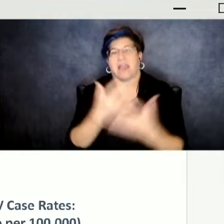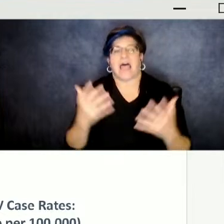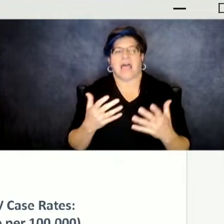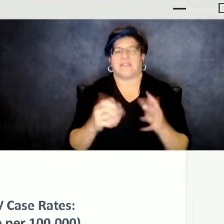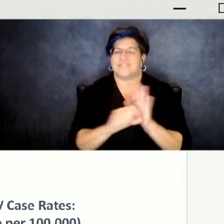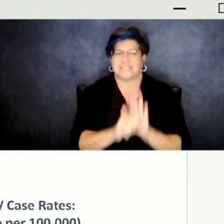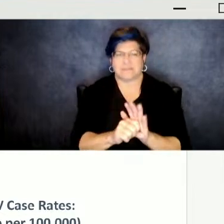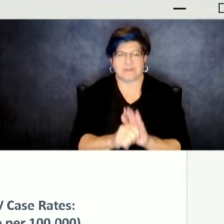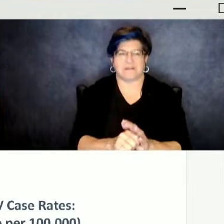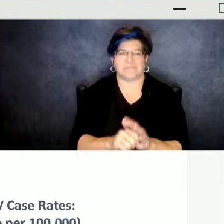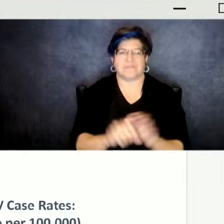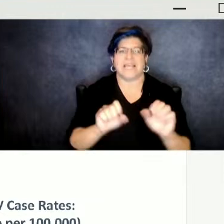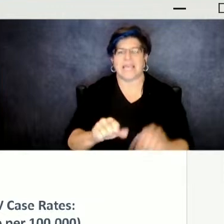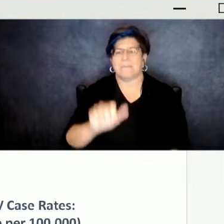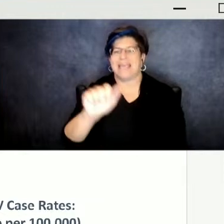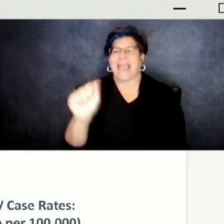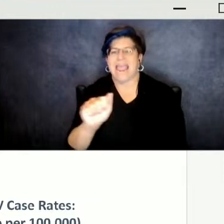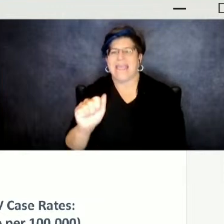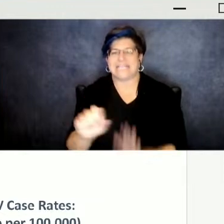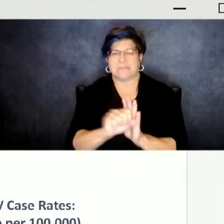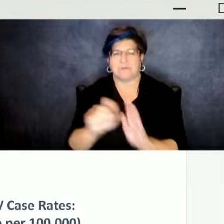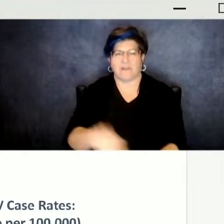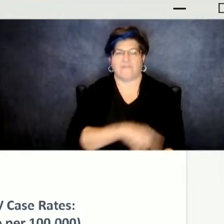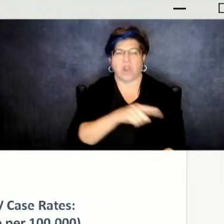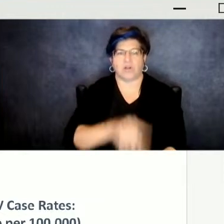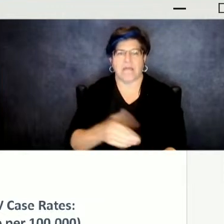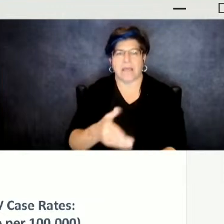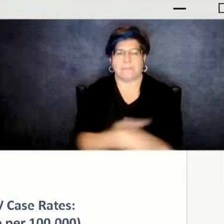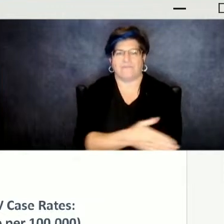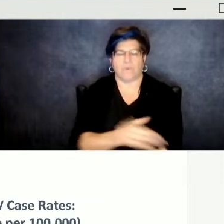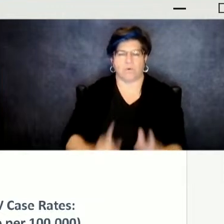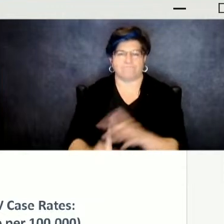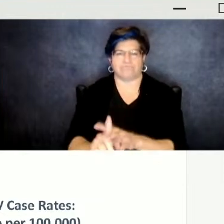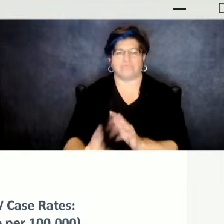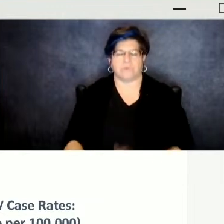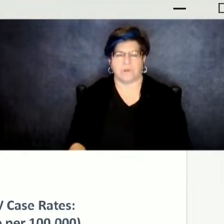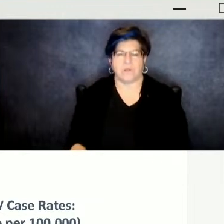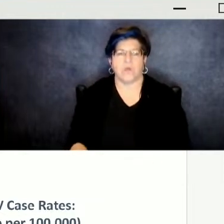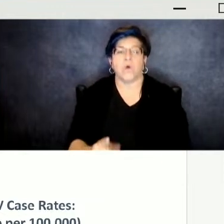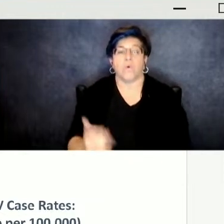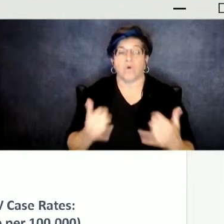IT DOESN'T HAVE ANY IT DOESN'T HAVE A LOT OF SYMPTOMS OR CAN